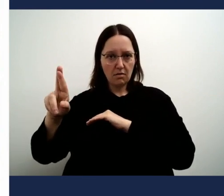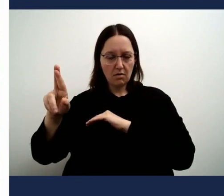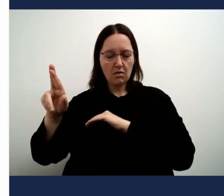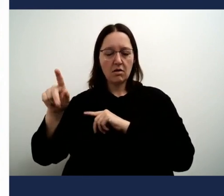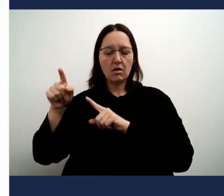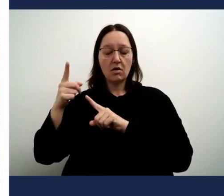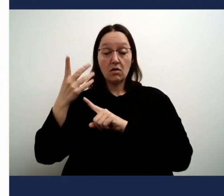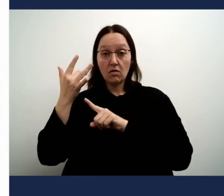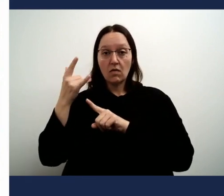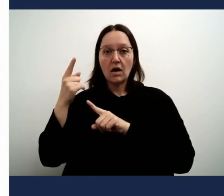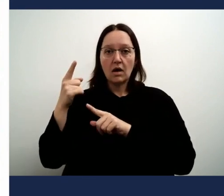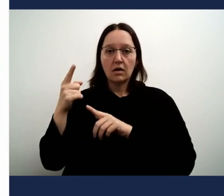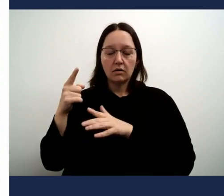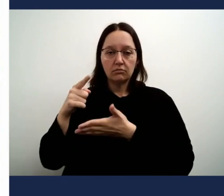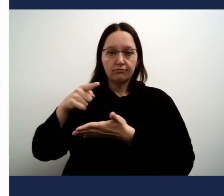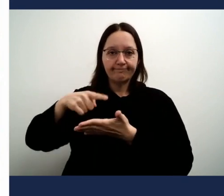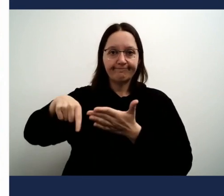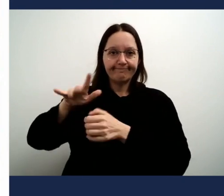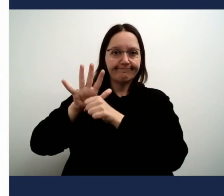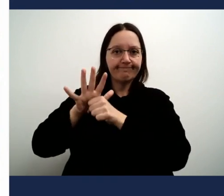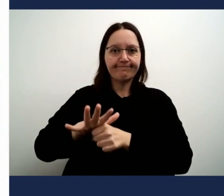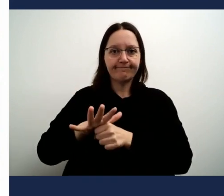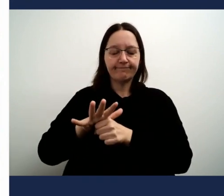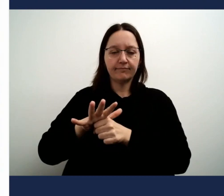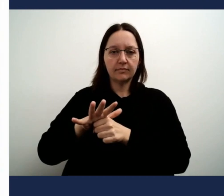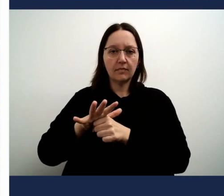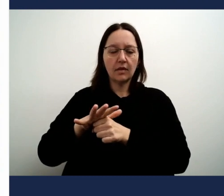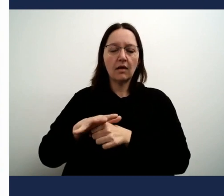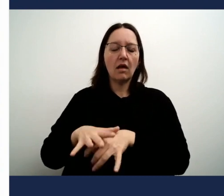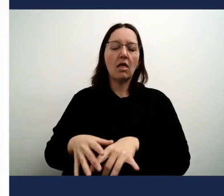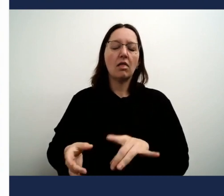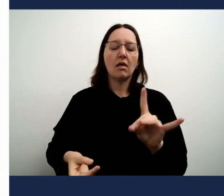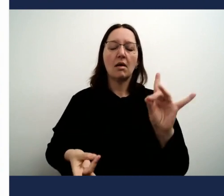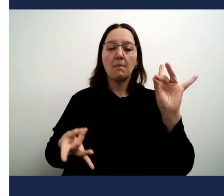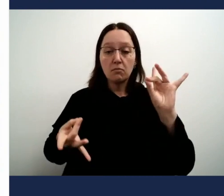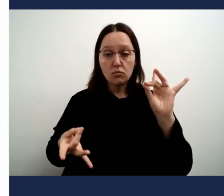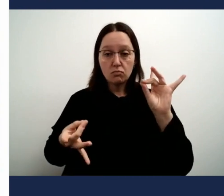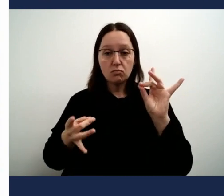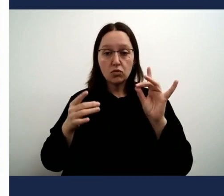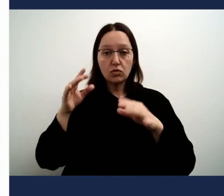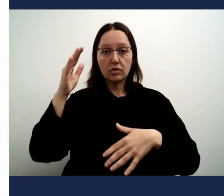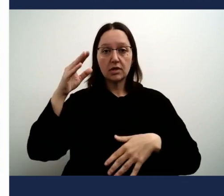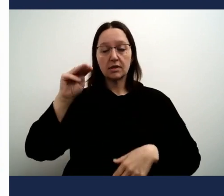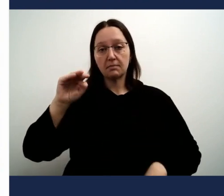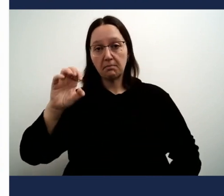the great replacement theory. Which is a white nationalist conspiracy theory that believes that the white population is